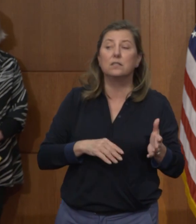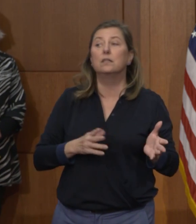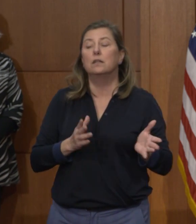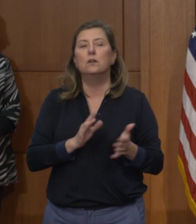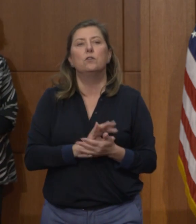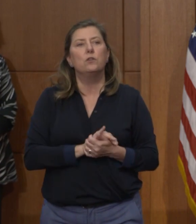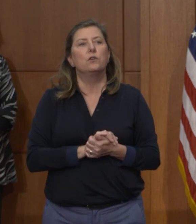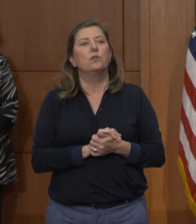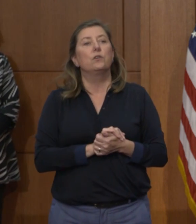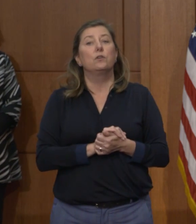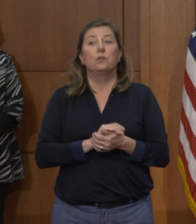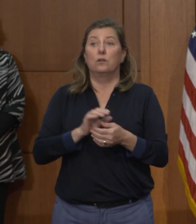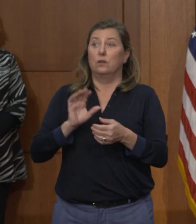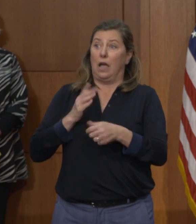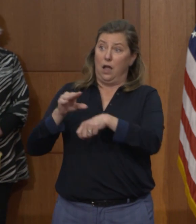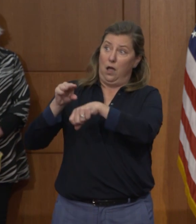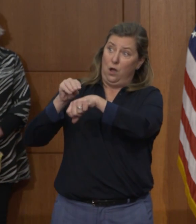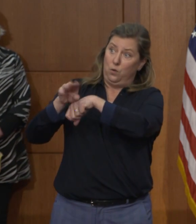uh, look at ease in the restrictions, uh,